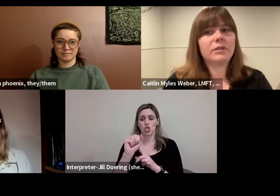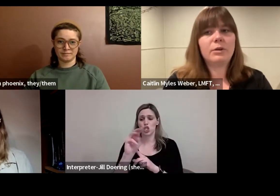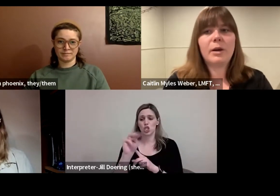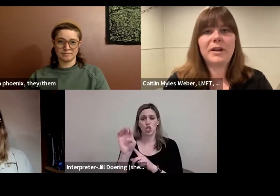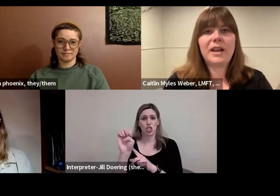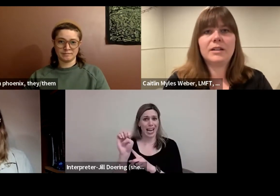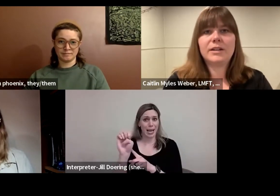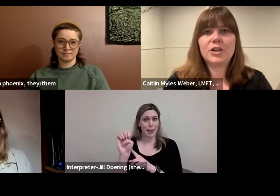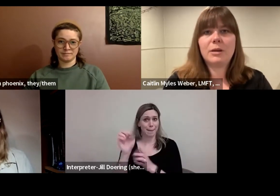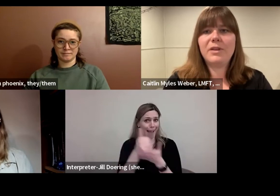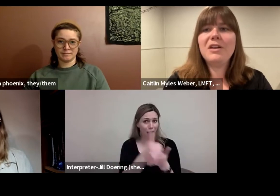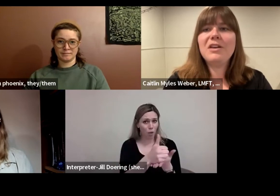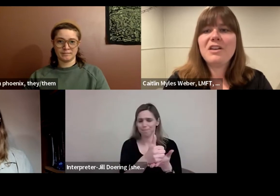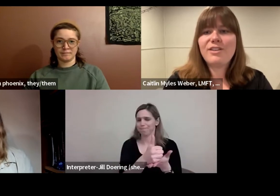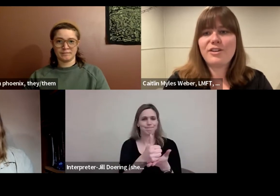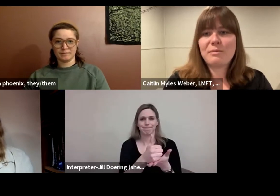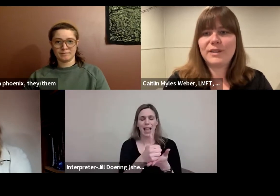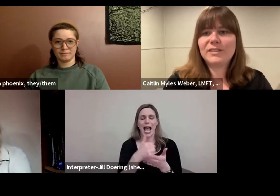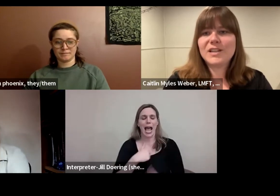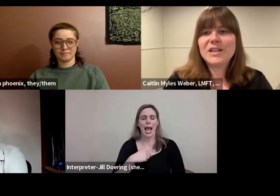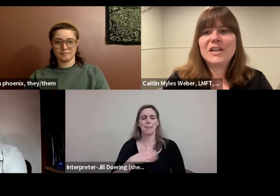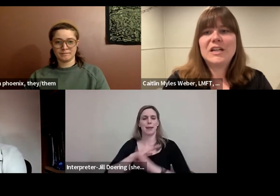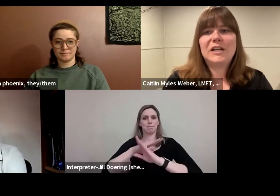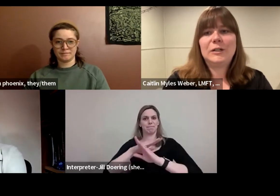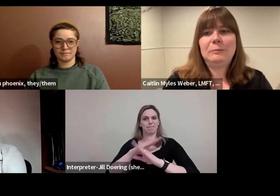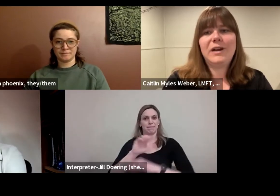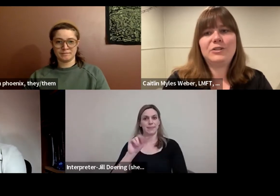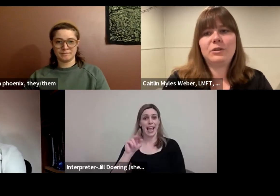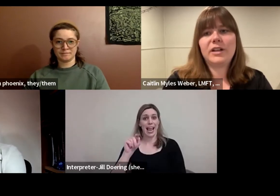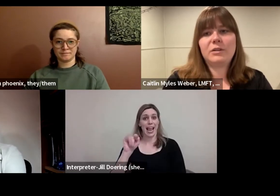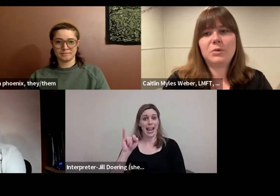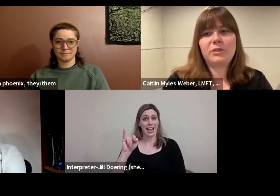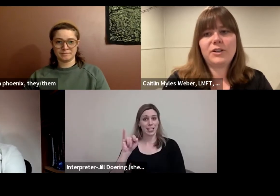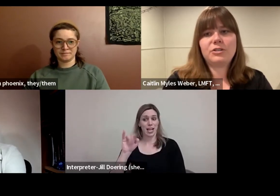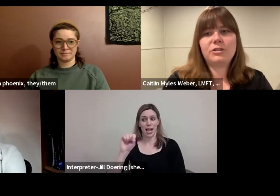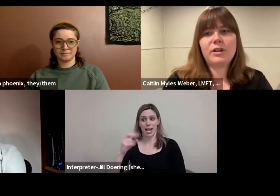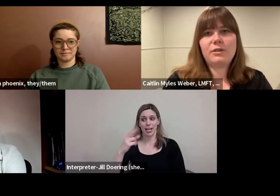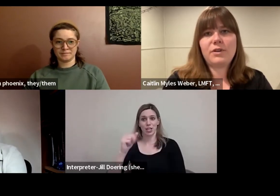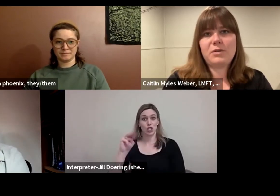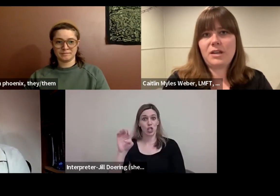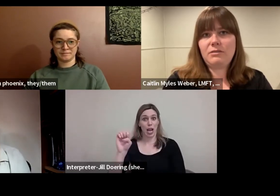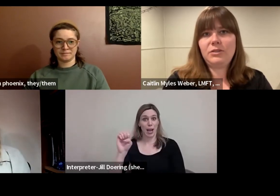So I'm an anti shame therapist. I do a lot of motivational interviewing,